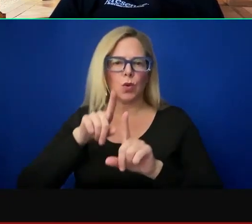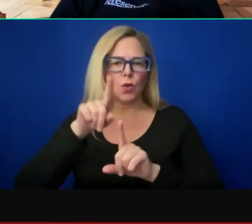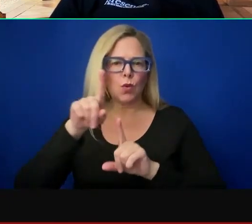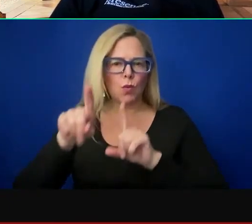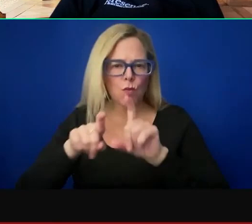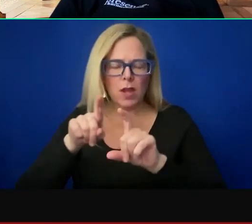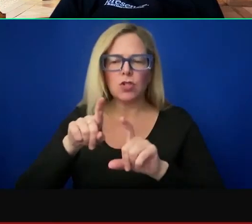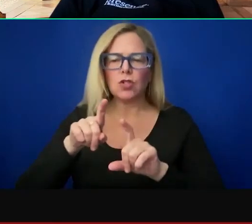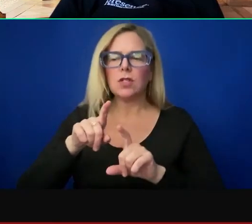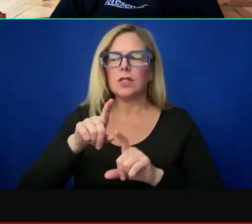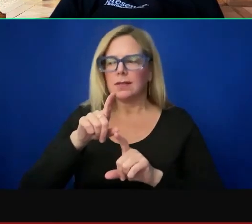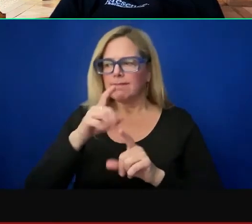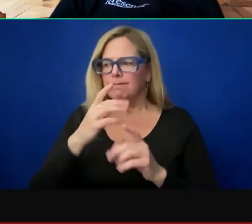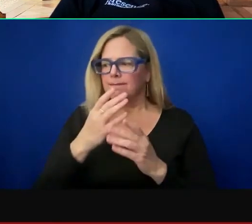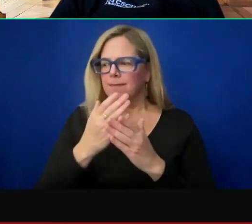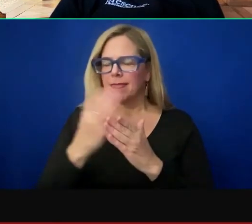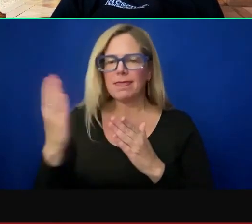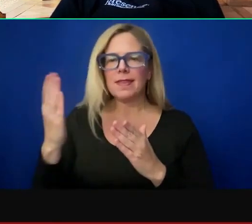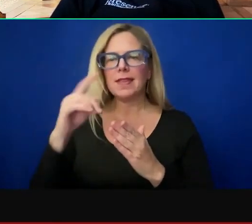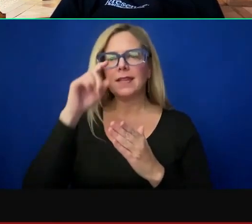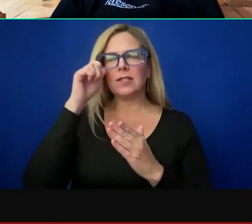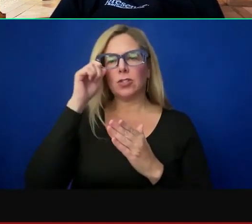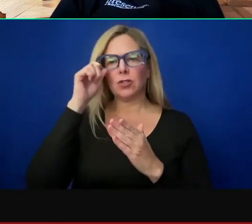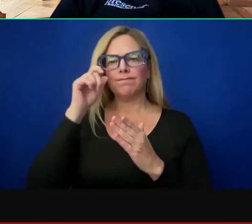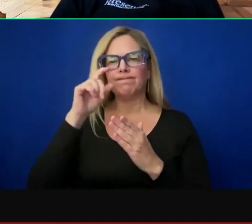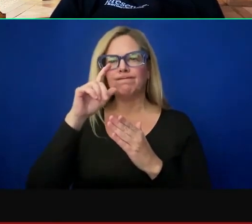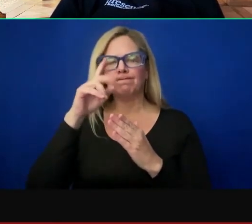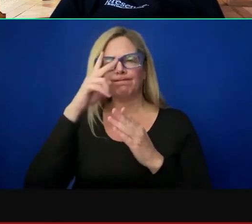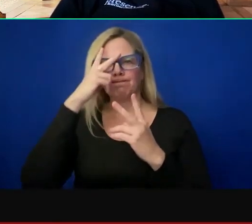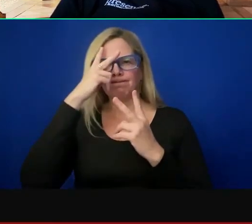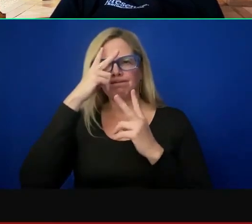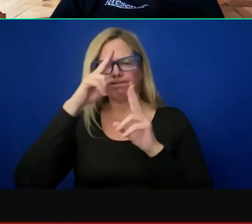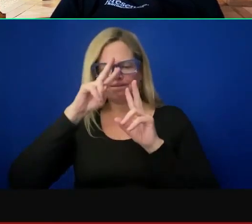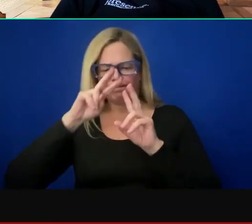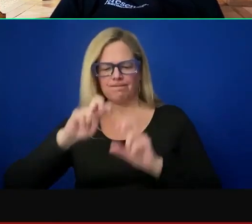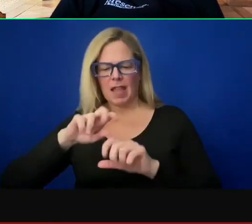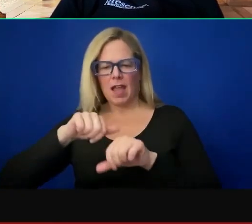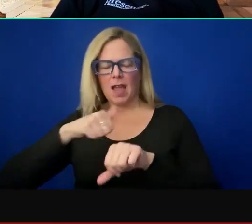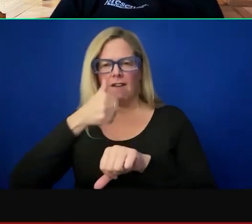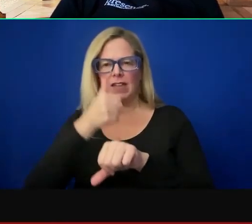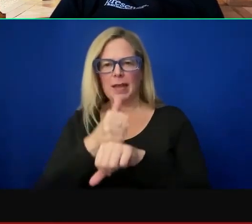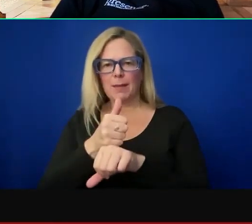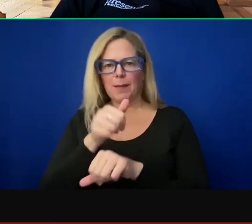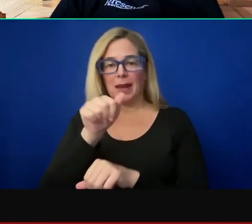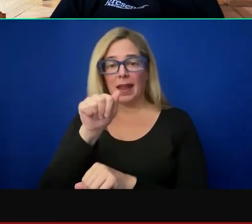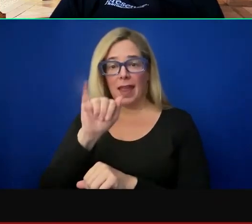things to think through about implementing AI through a lens of a human rights value,